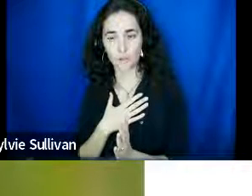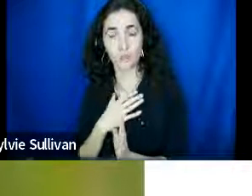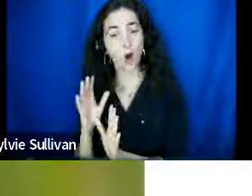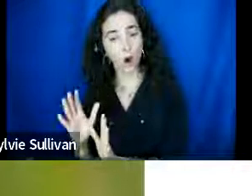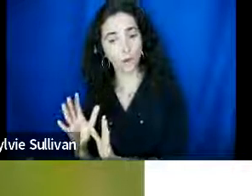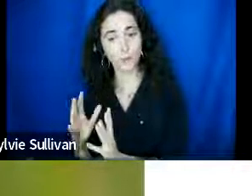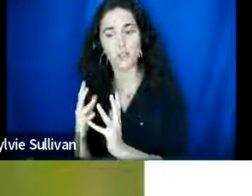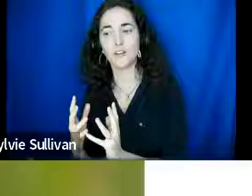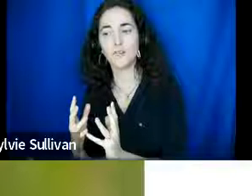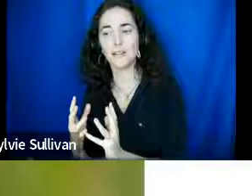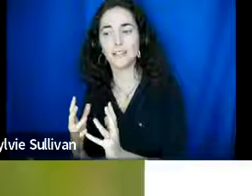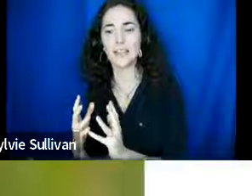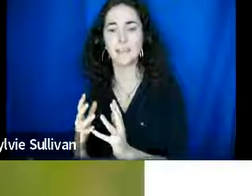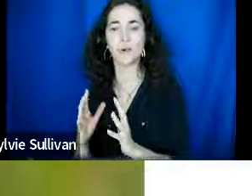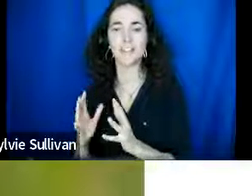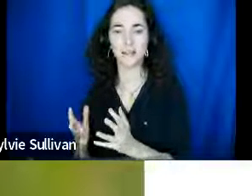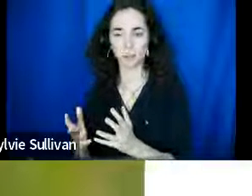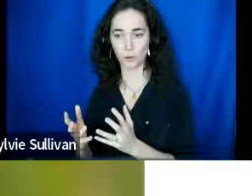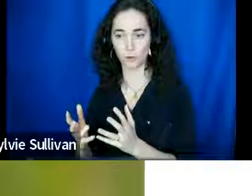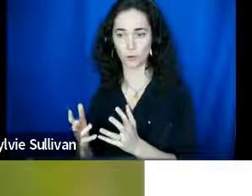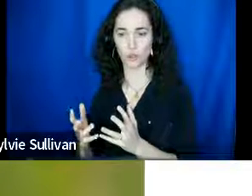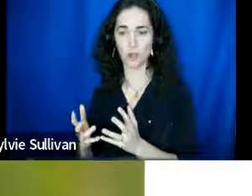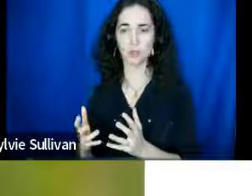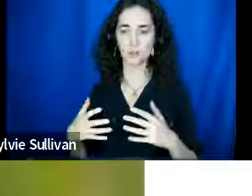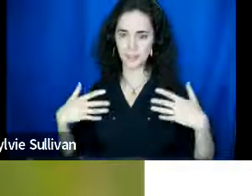Not all, but a lot of men take a more technical approach.